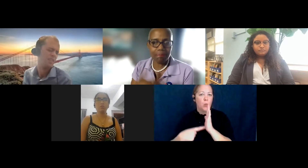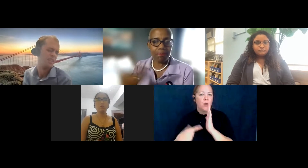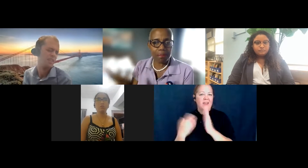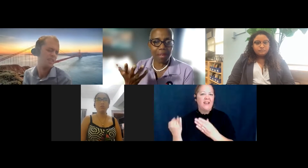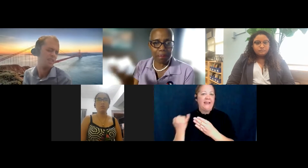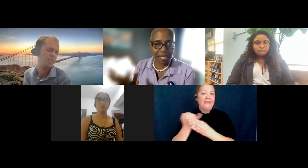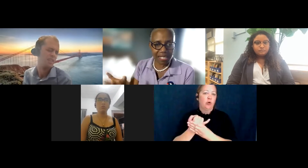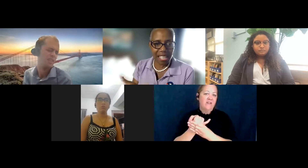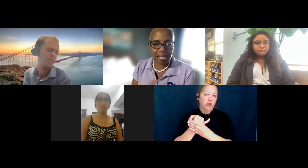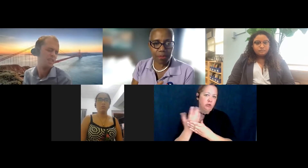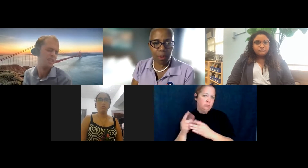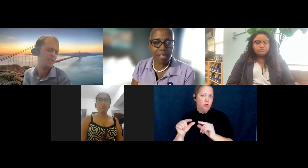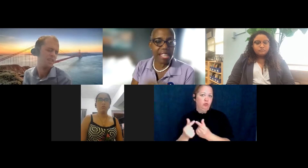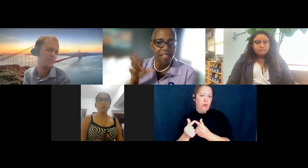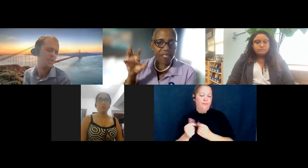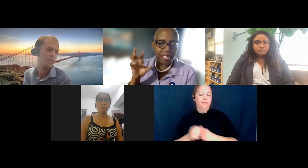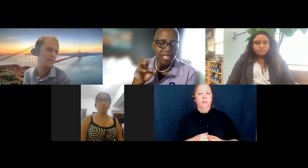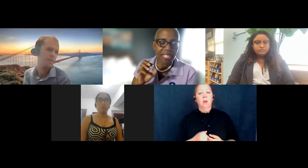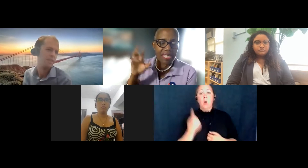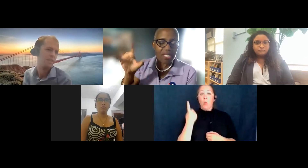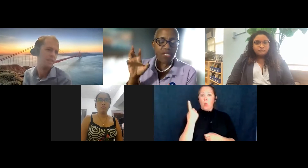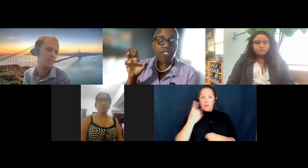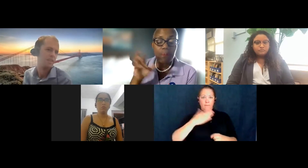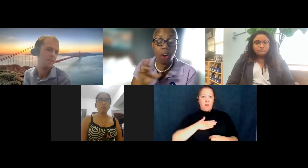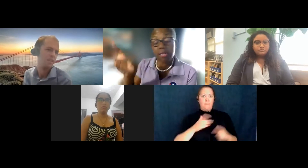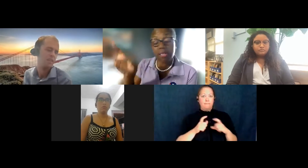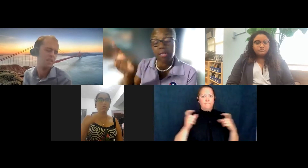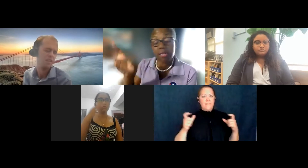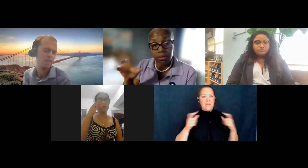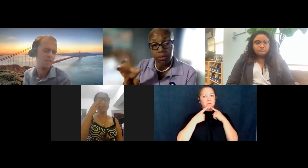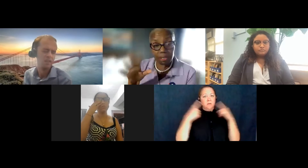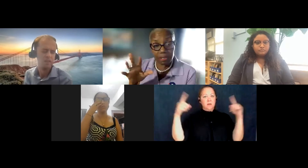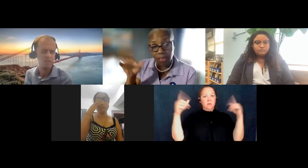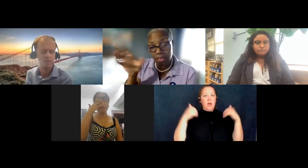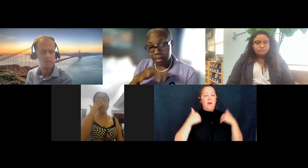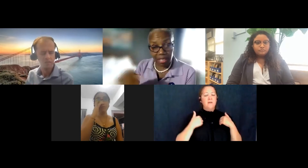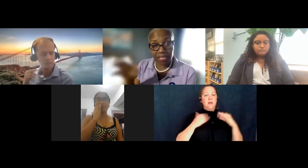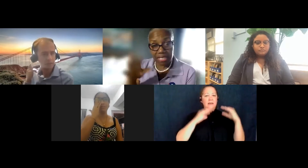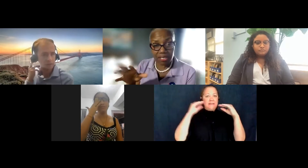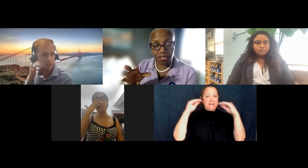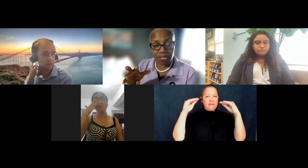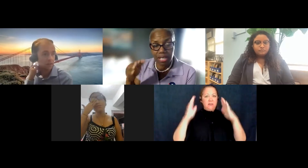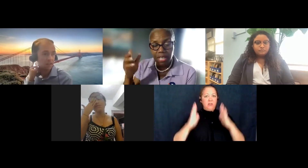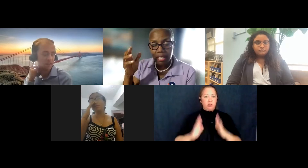One of my big successes having teachers from all of the schools, all 11 teachers